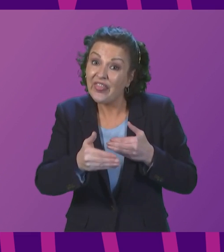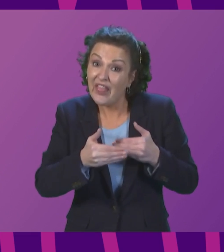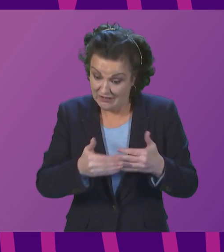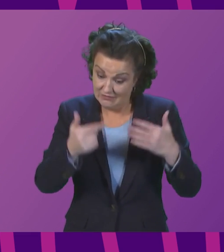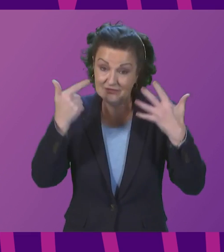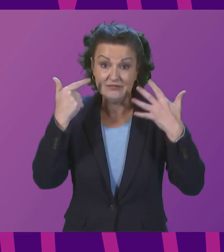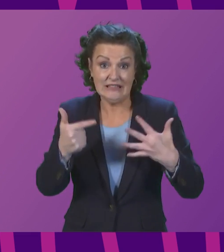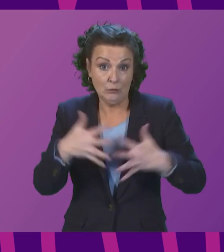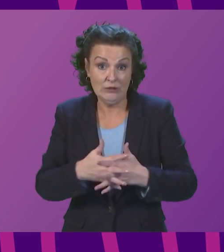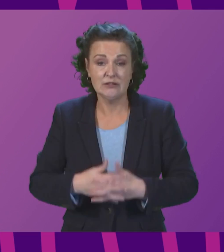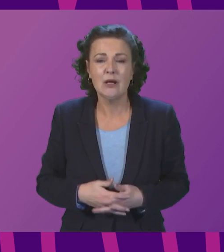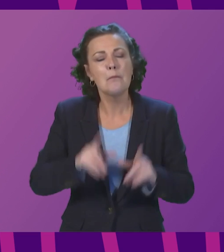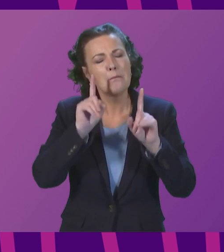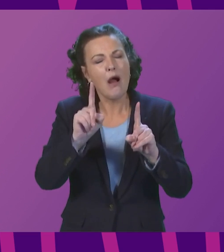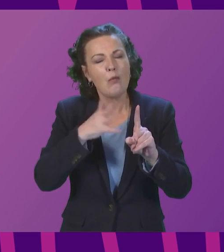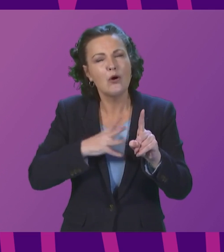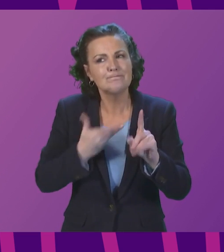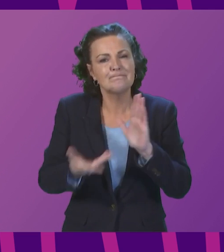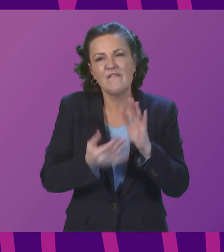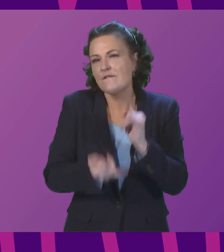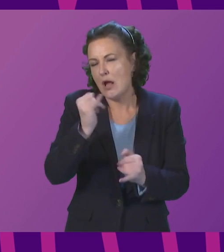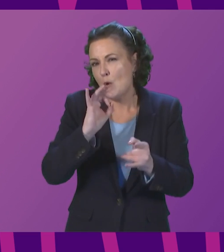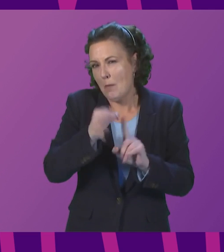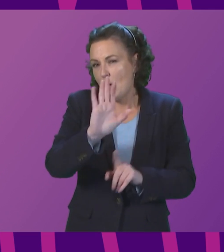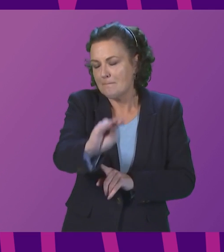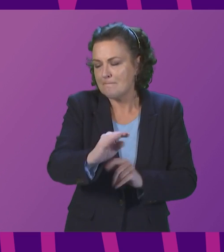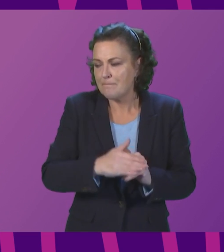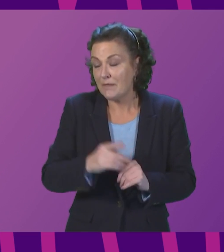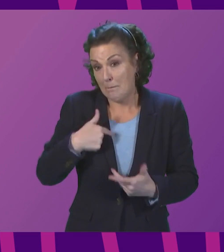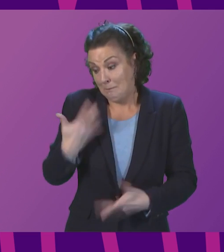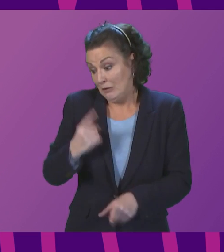The final point that I make is that, while the investment that I am speaking about to